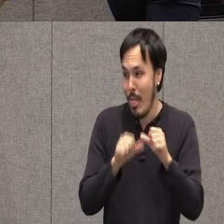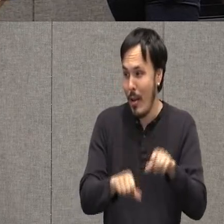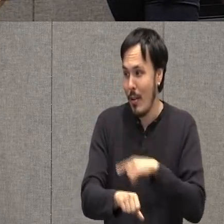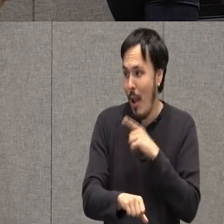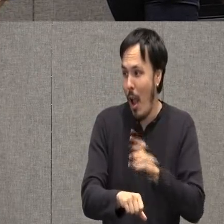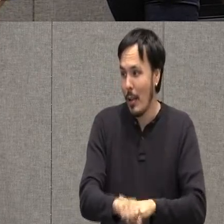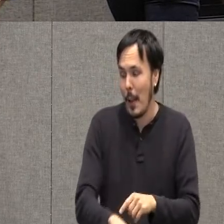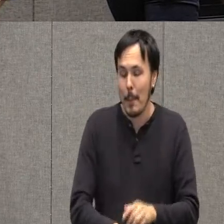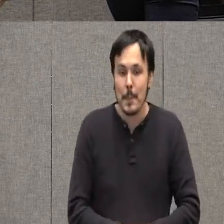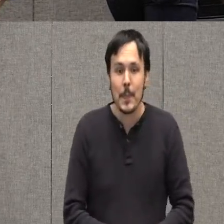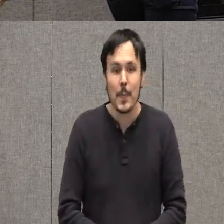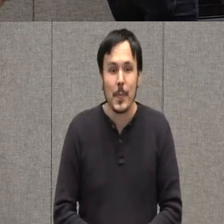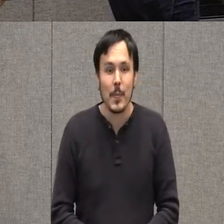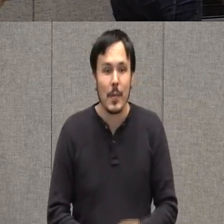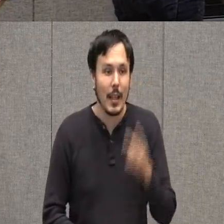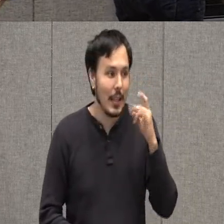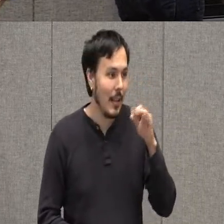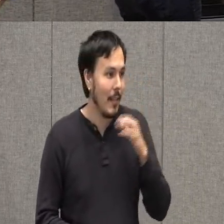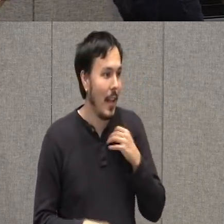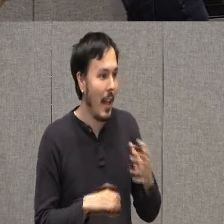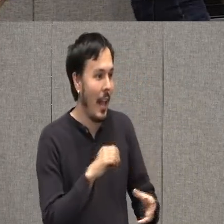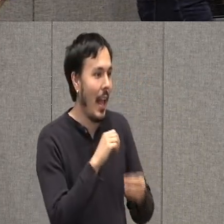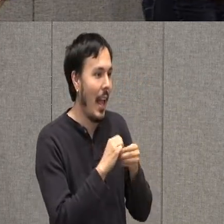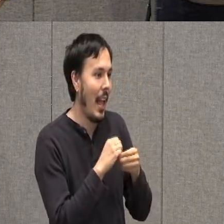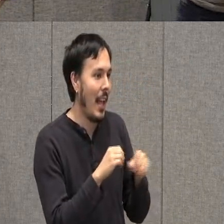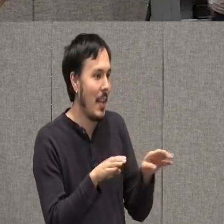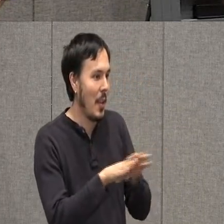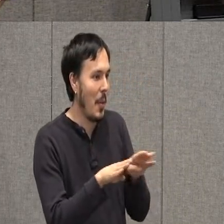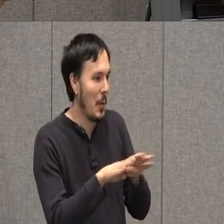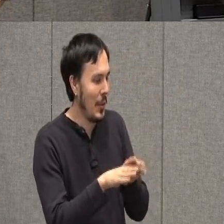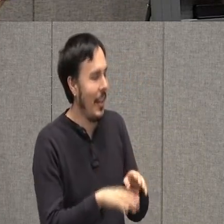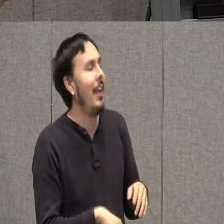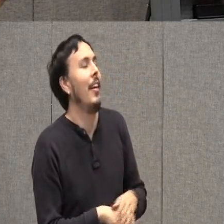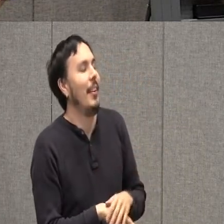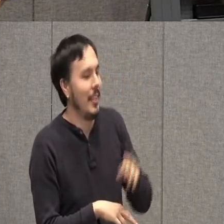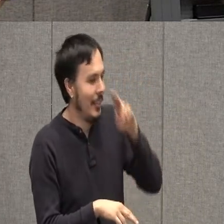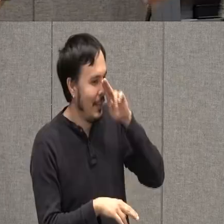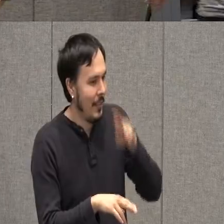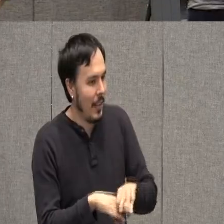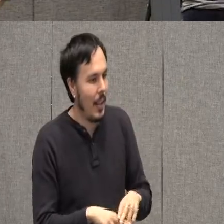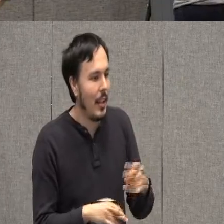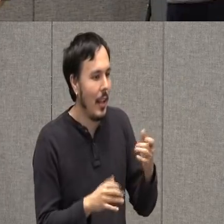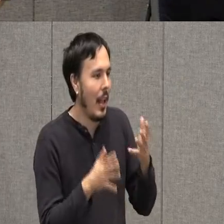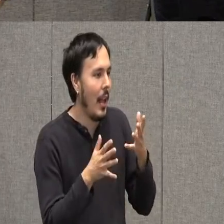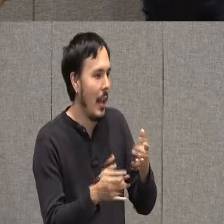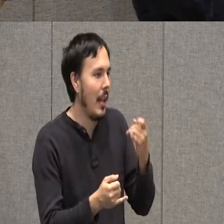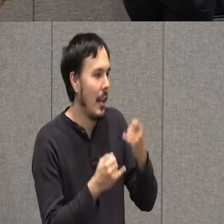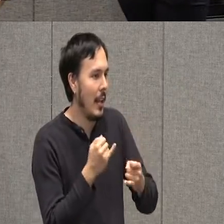Let's see if I can get that boot heel on there. These are fun. And then, oh, so this one kind of hides behind.